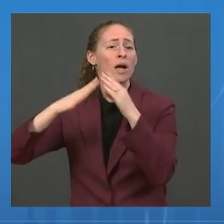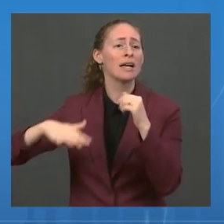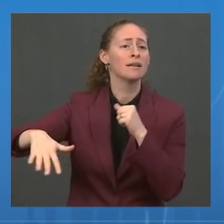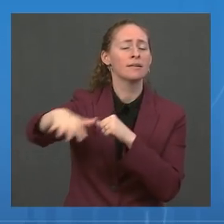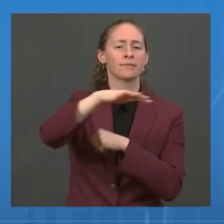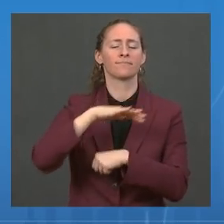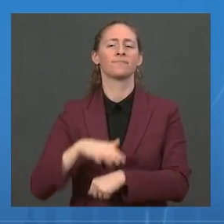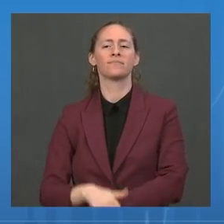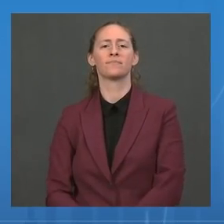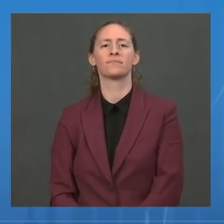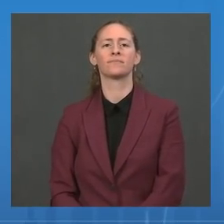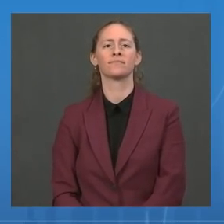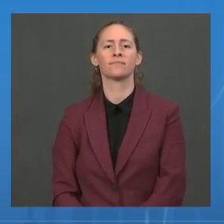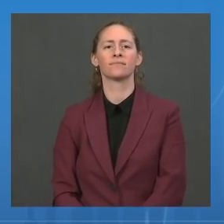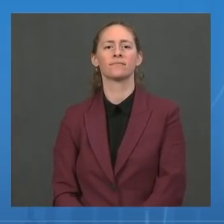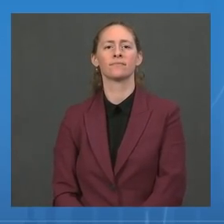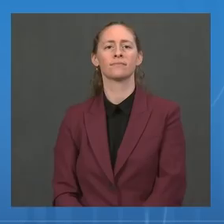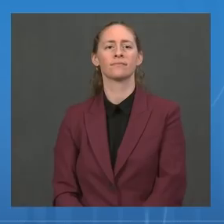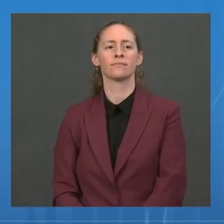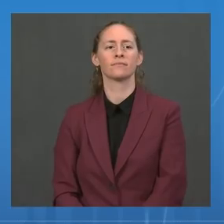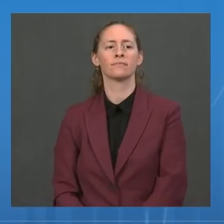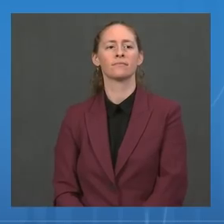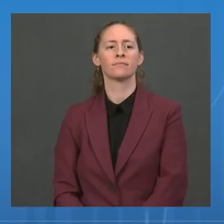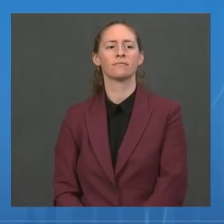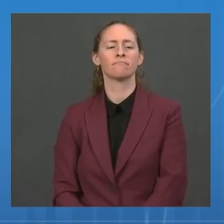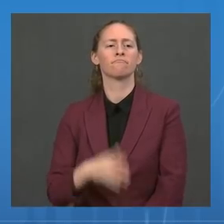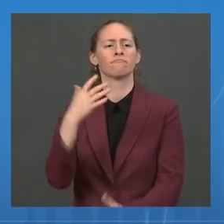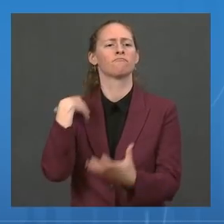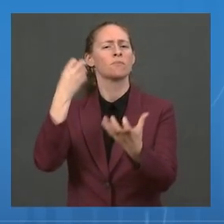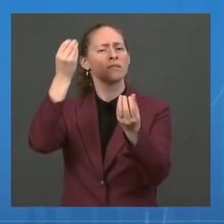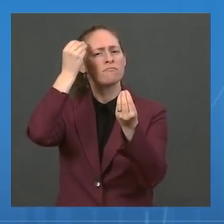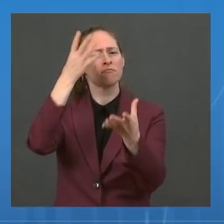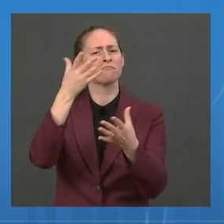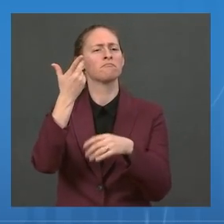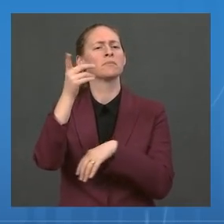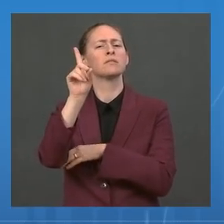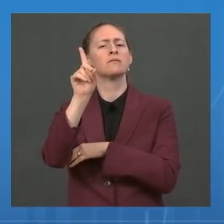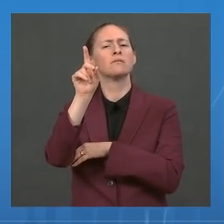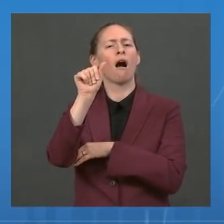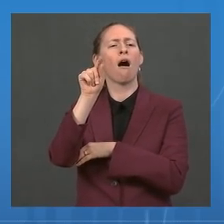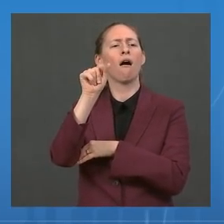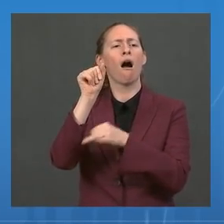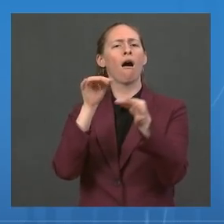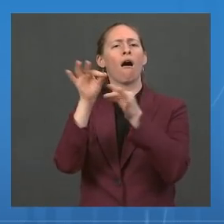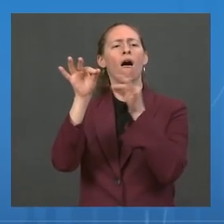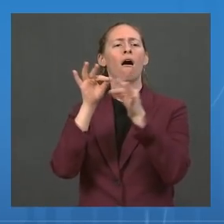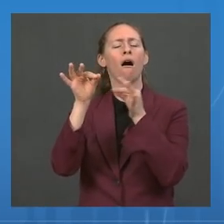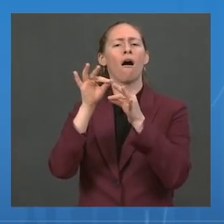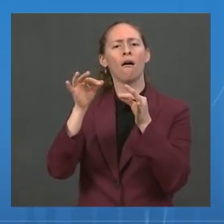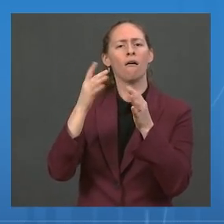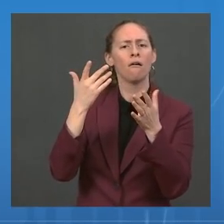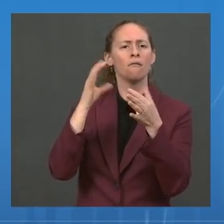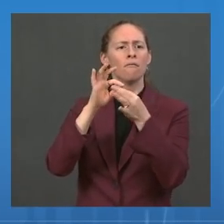This is just one bit of data, among many, from a variety of local locations